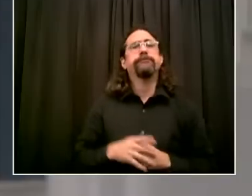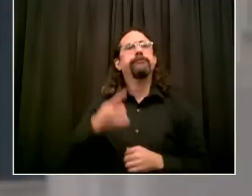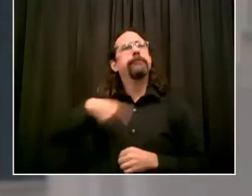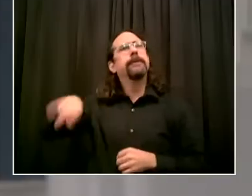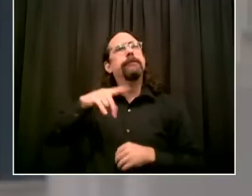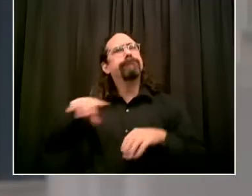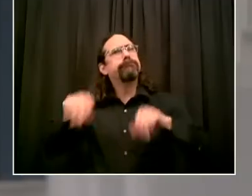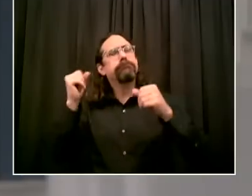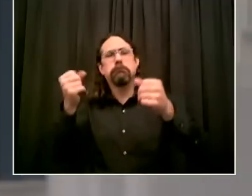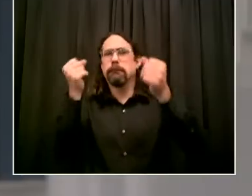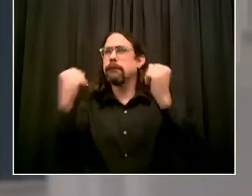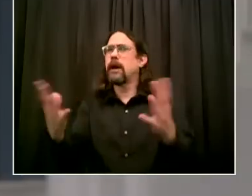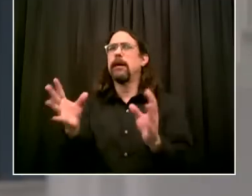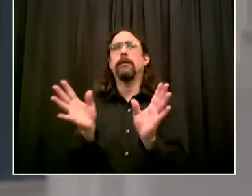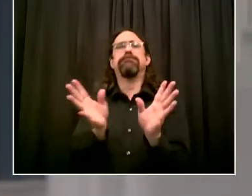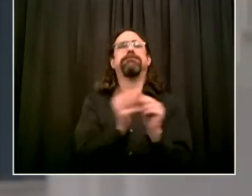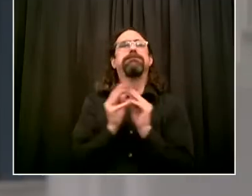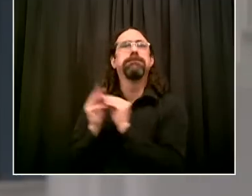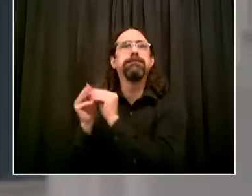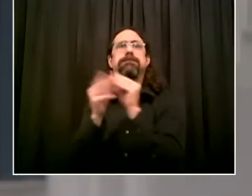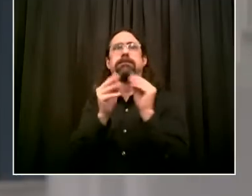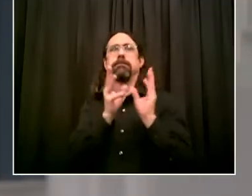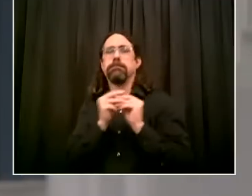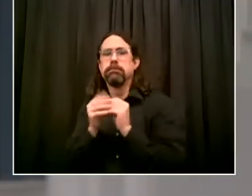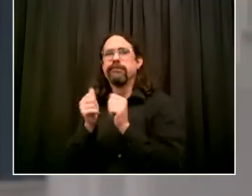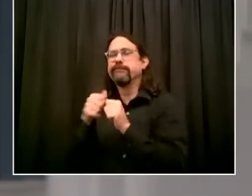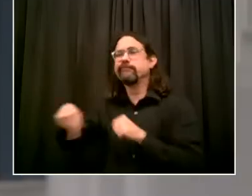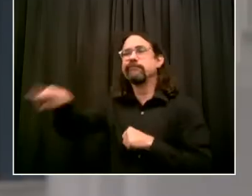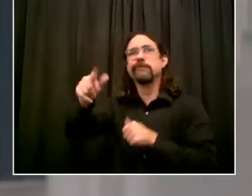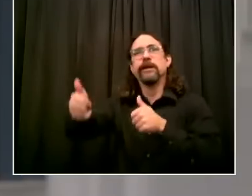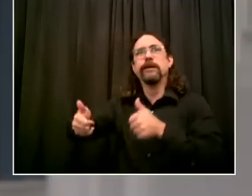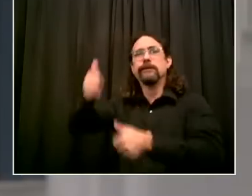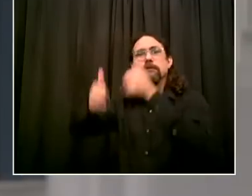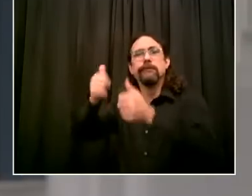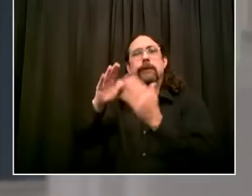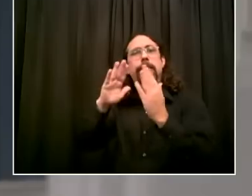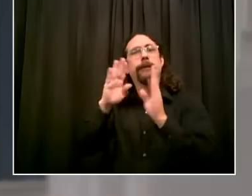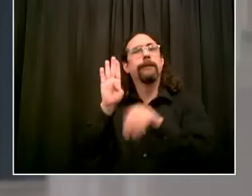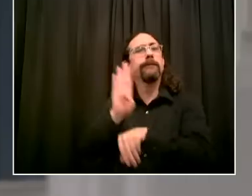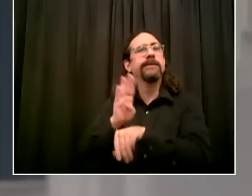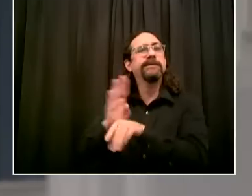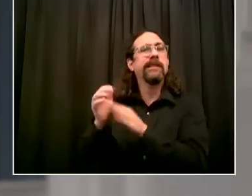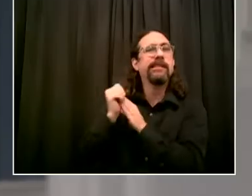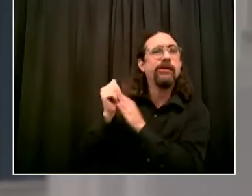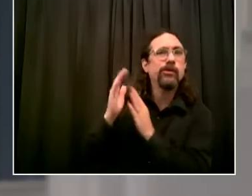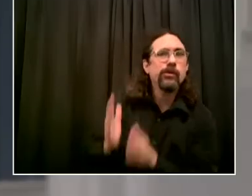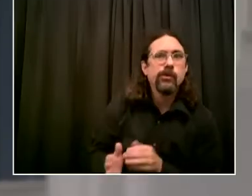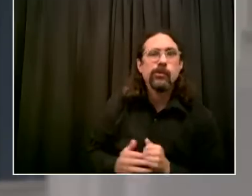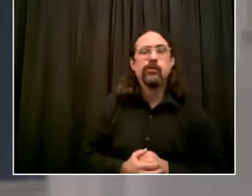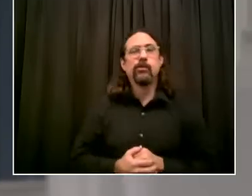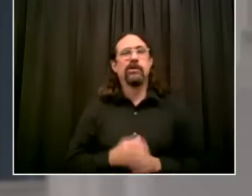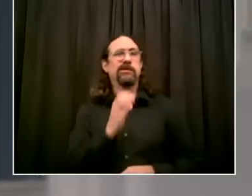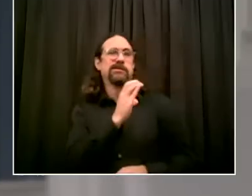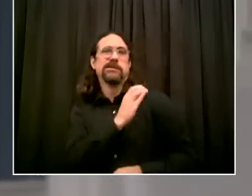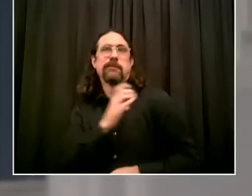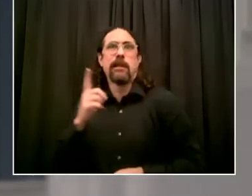IMPROVEMENT DISTRICTS. MERCHANTS ASSOCIATION'S. AGAIN, TRYING TO MAKE SURE THAT THEY HAVE THE NENEESCSARY